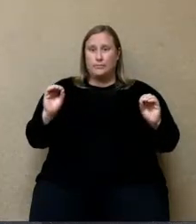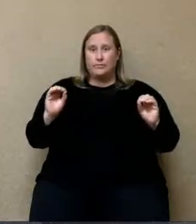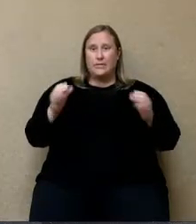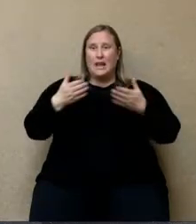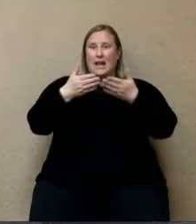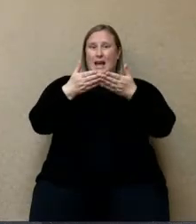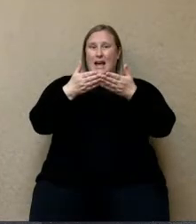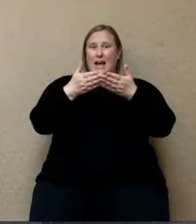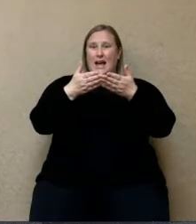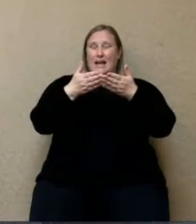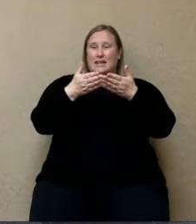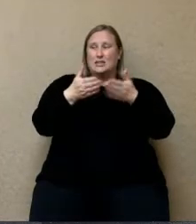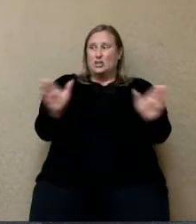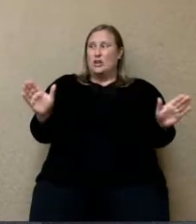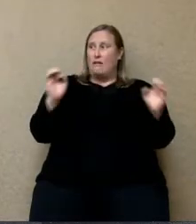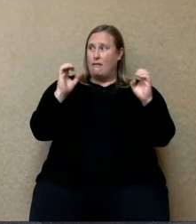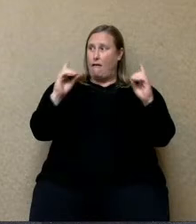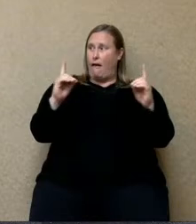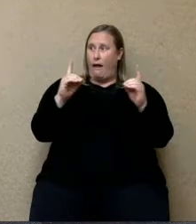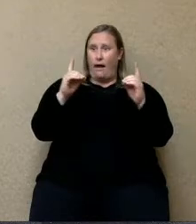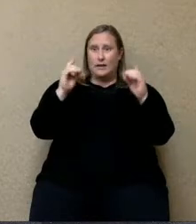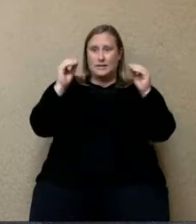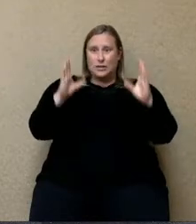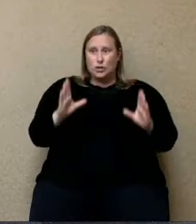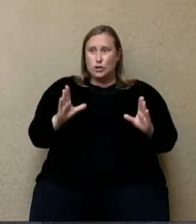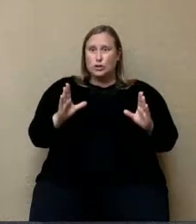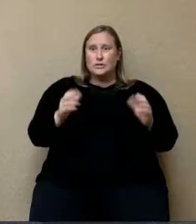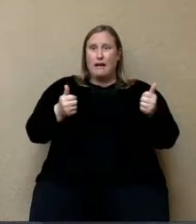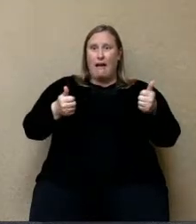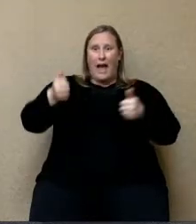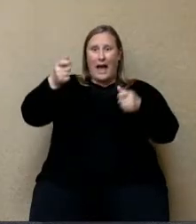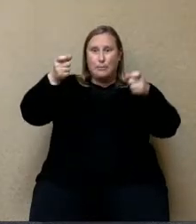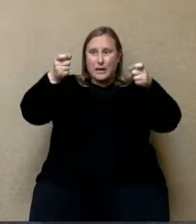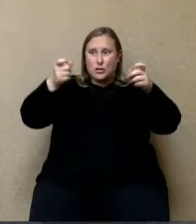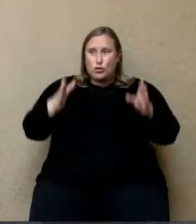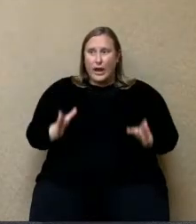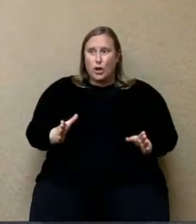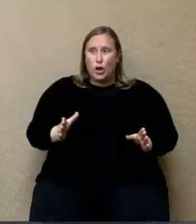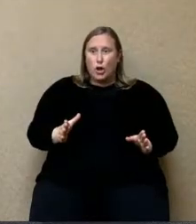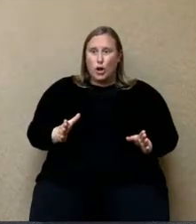General Ed teachers? Administrators?